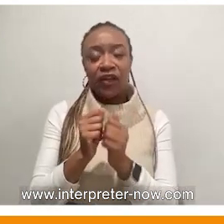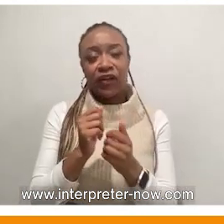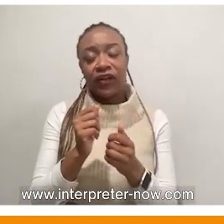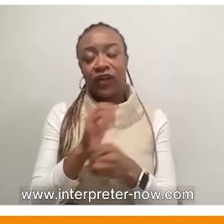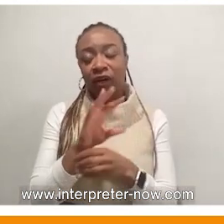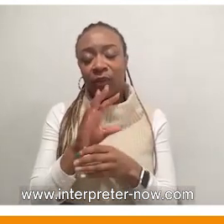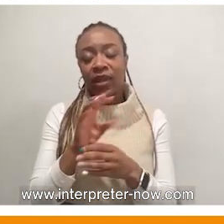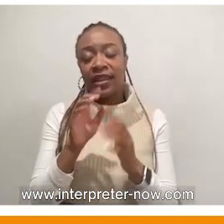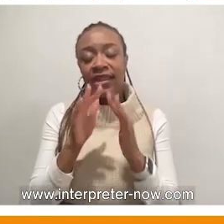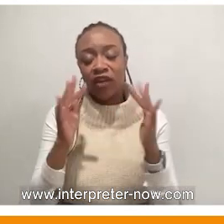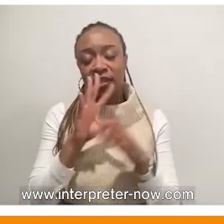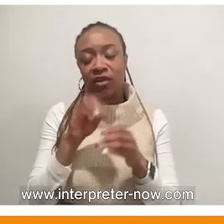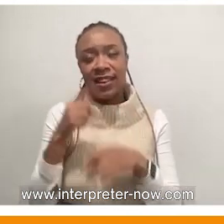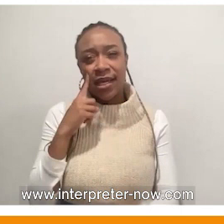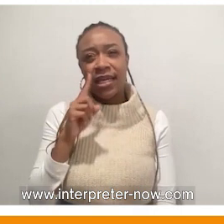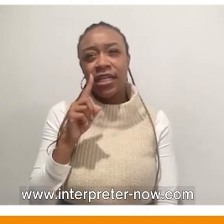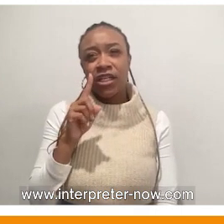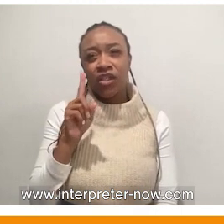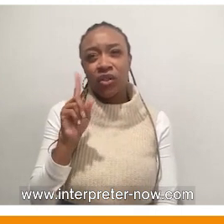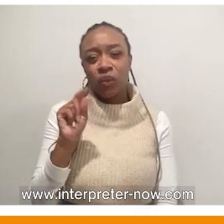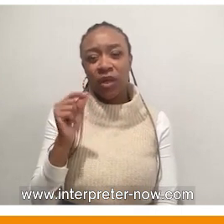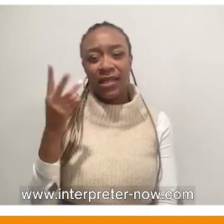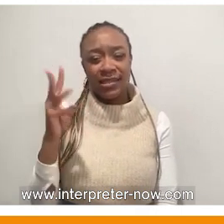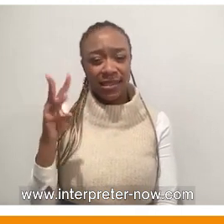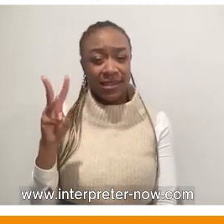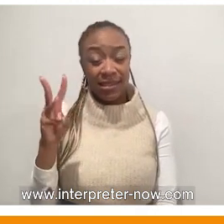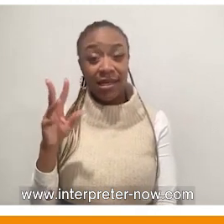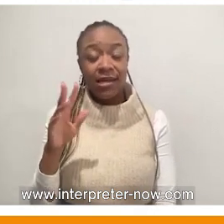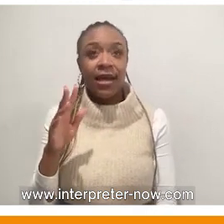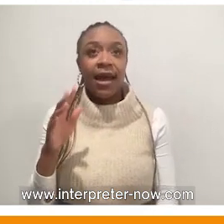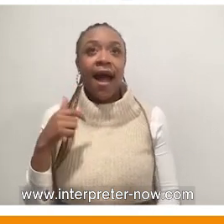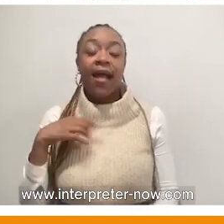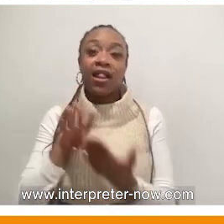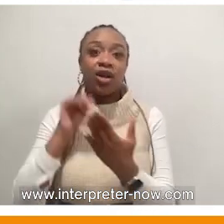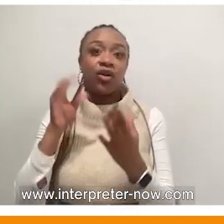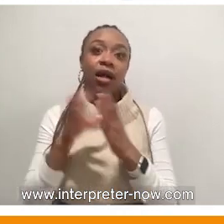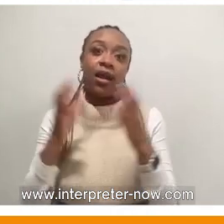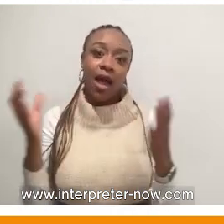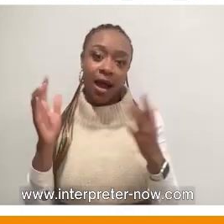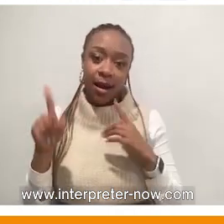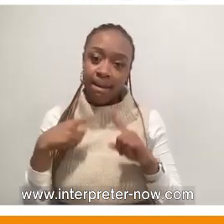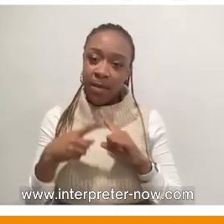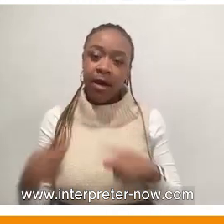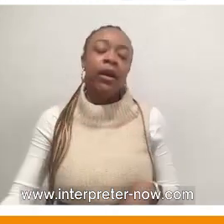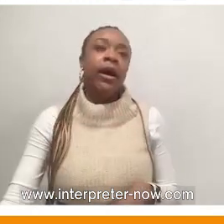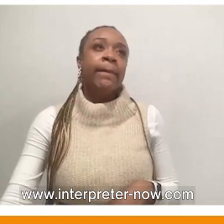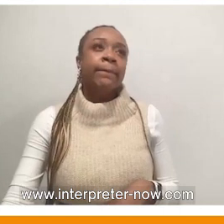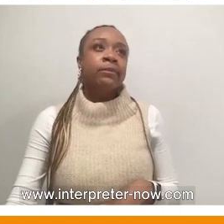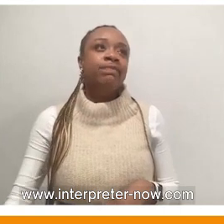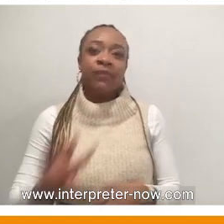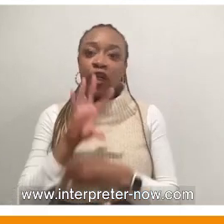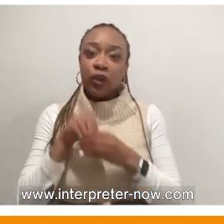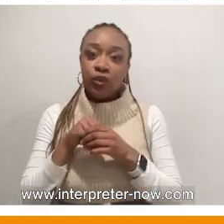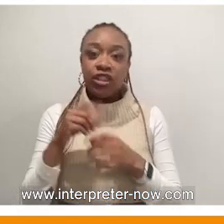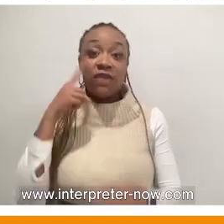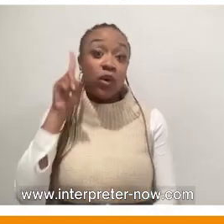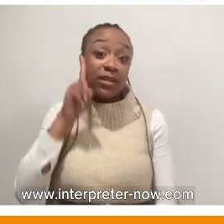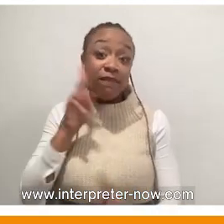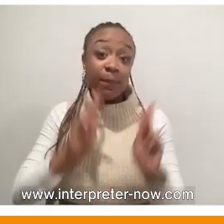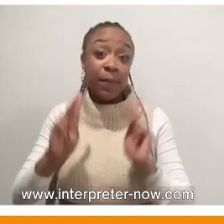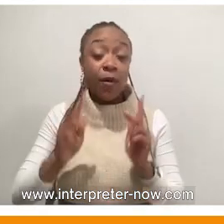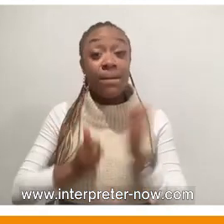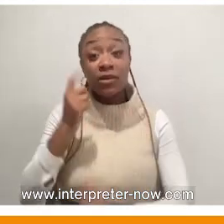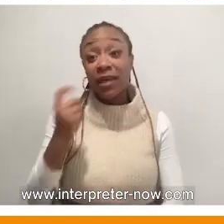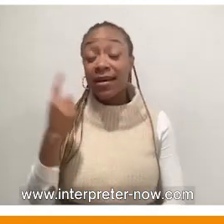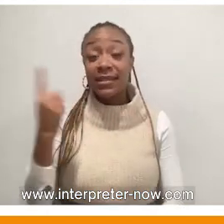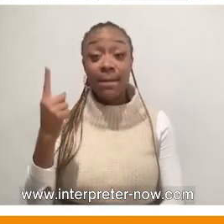I think in 2016, I had learned a lot about inclusion for deaf people, mostly because